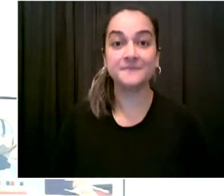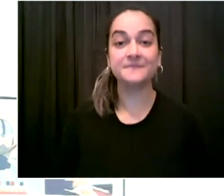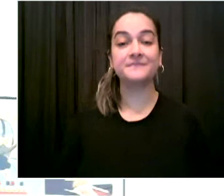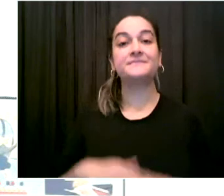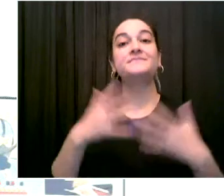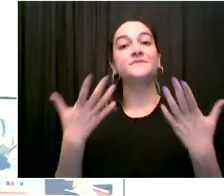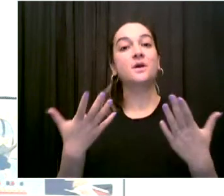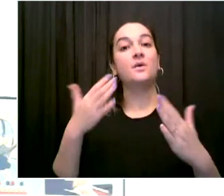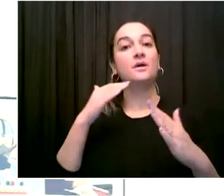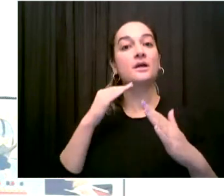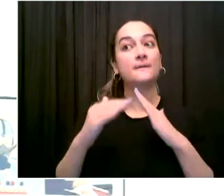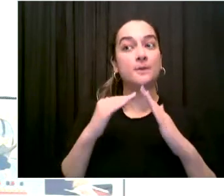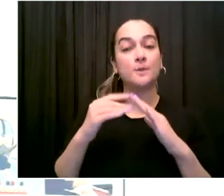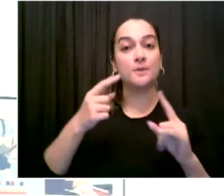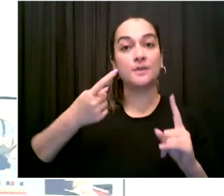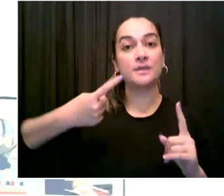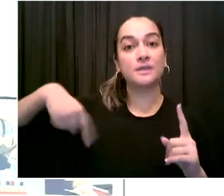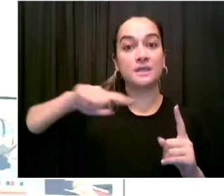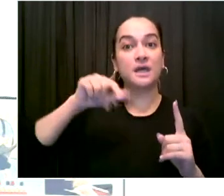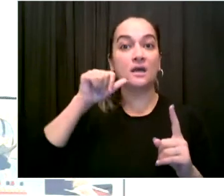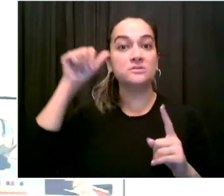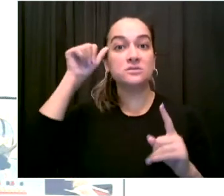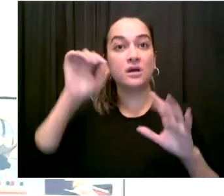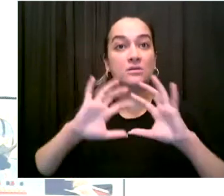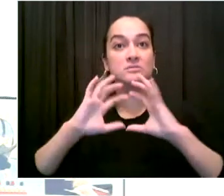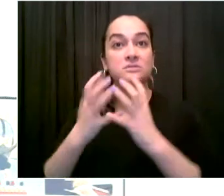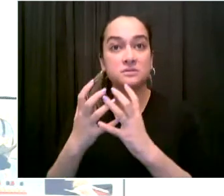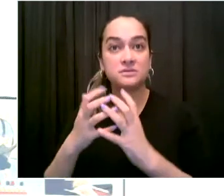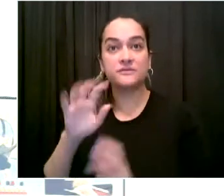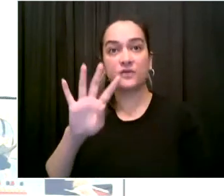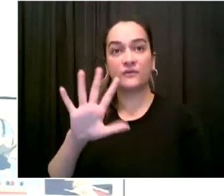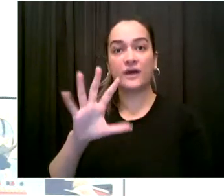IDENTIFY AS HISPANIC OR LATINO HAVE GOTTEN AT LEAST